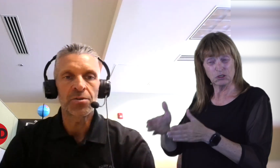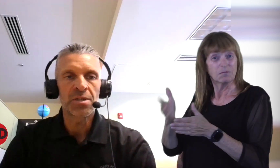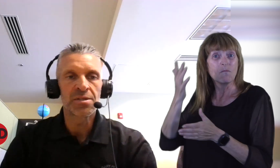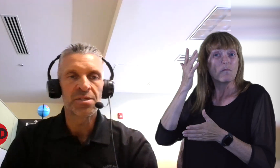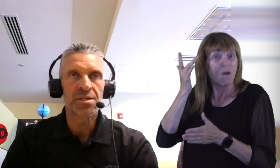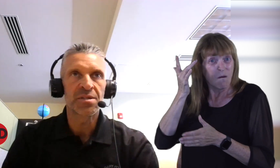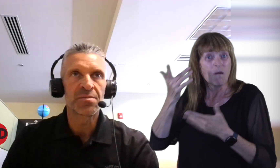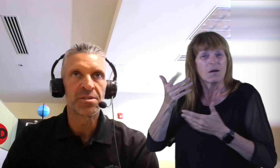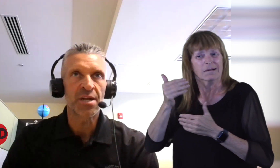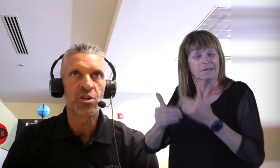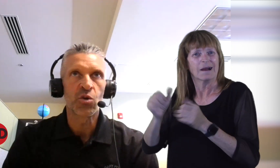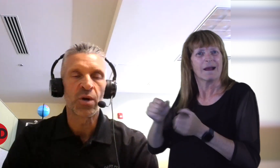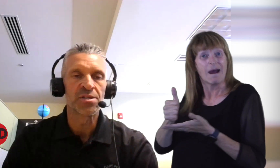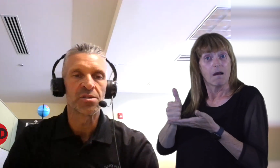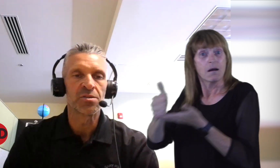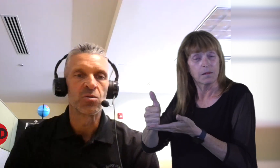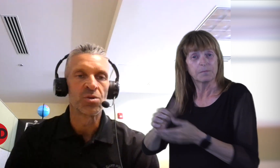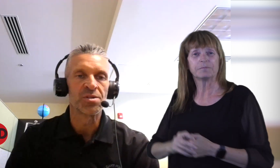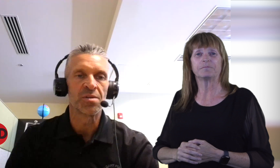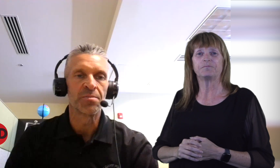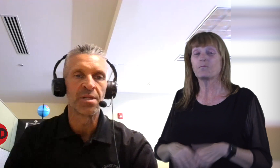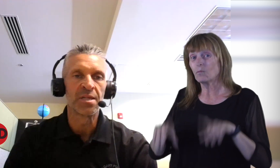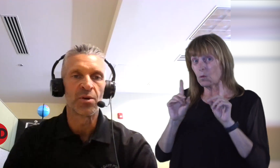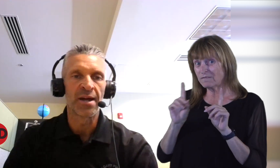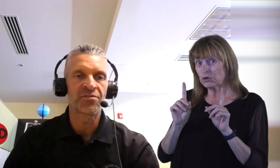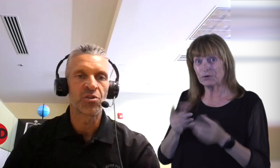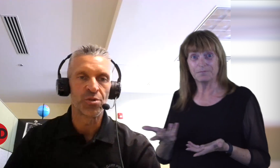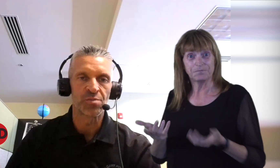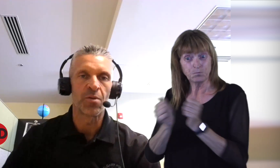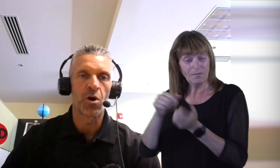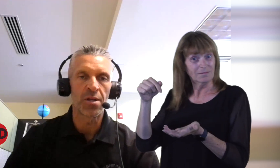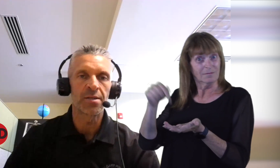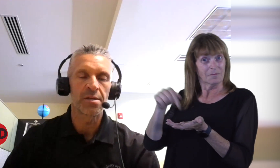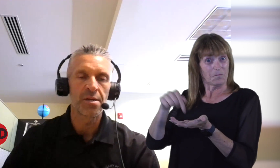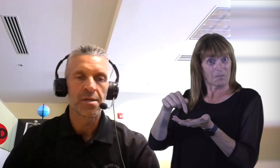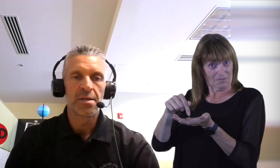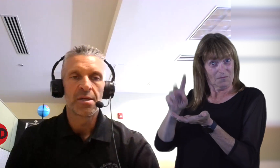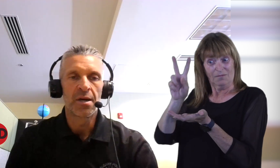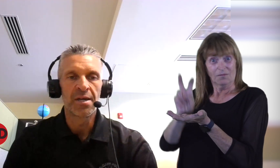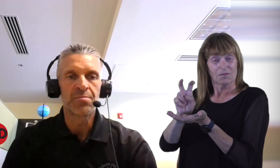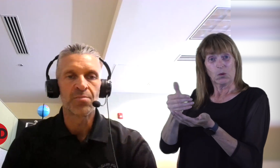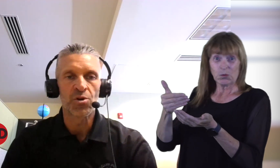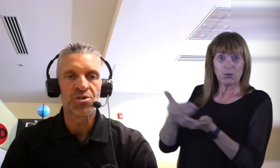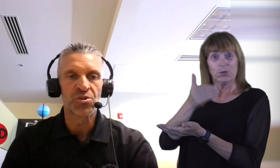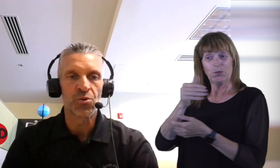is actually quite slow where somebody would have to respond